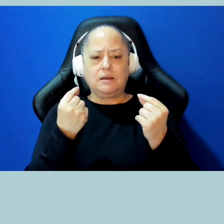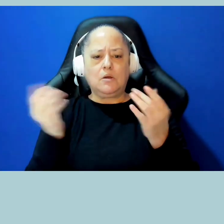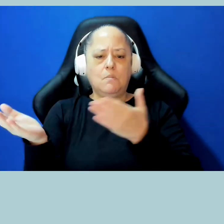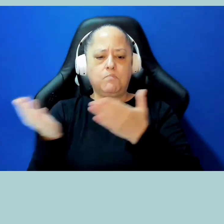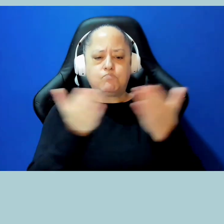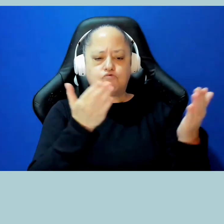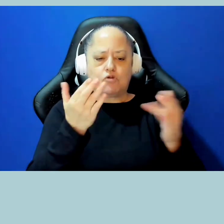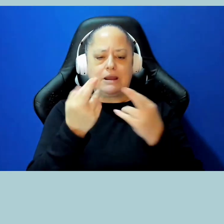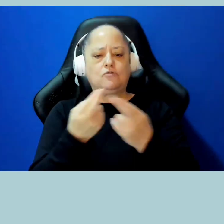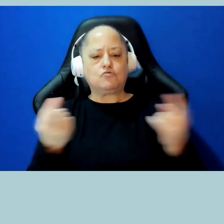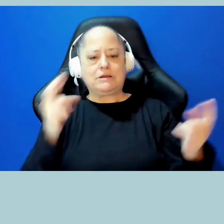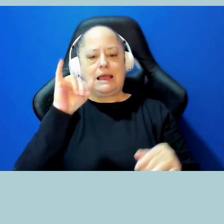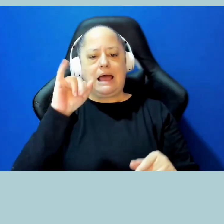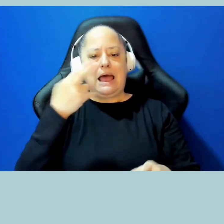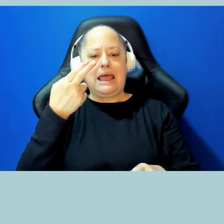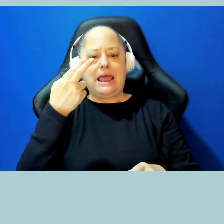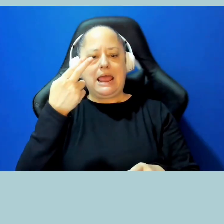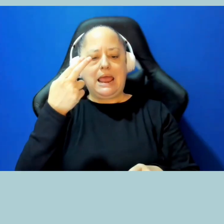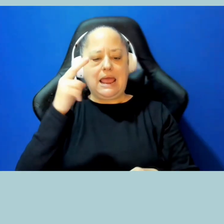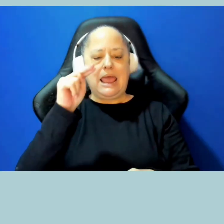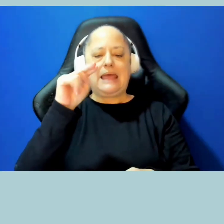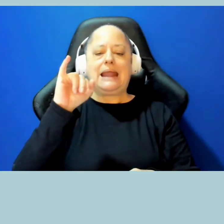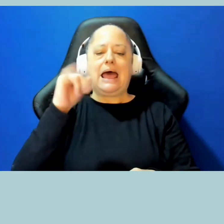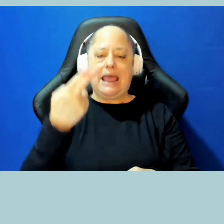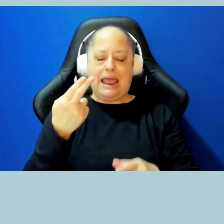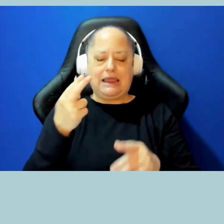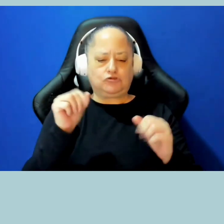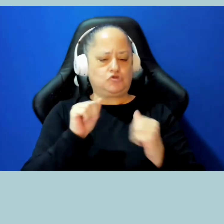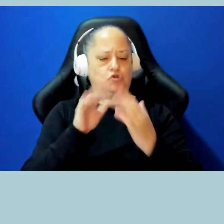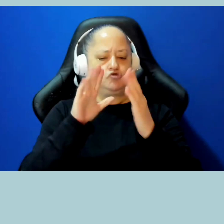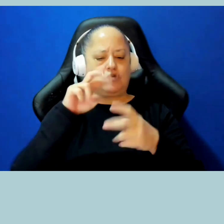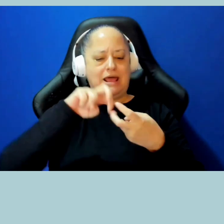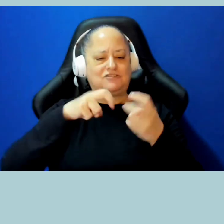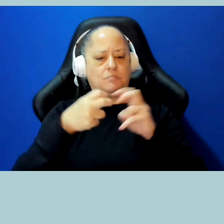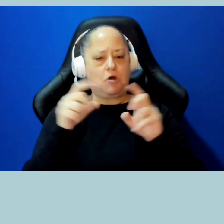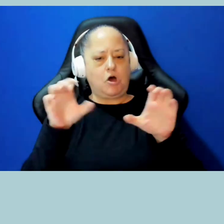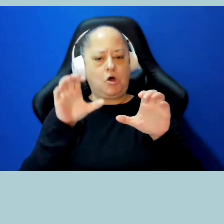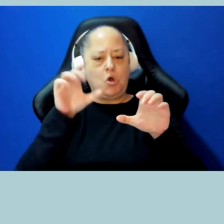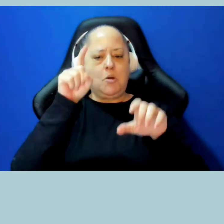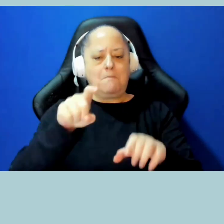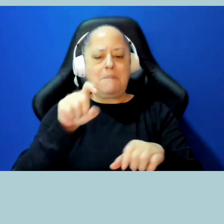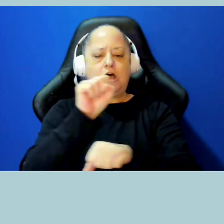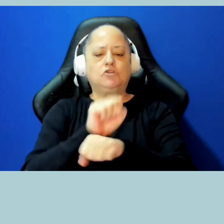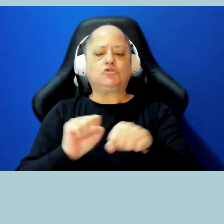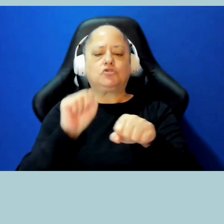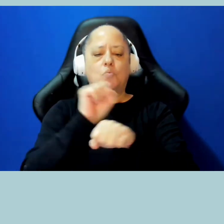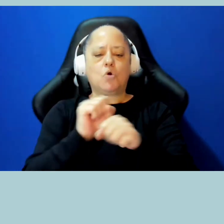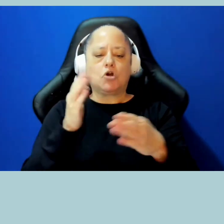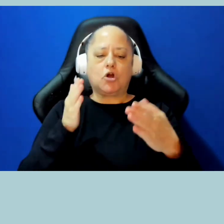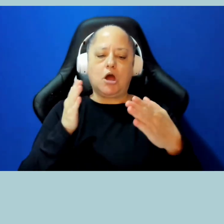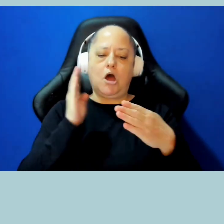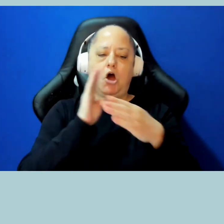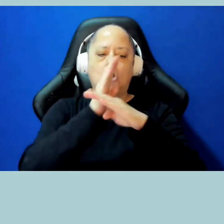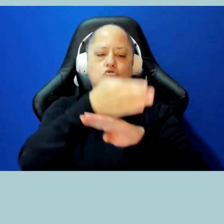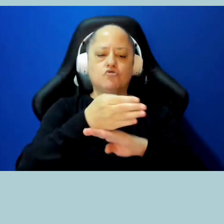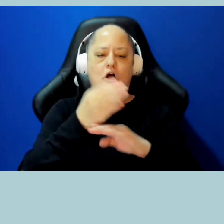of NIH to address this problem, And in order to do that, we need to work across institutes and centers. And there's ways,